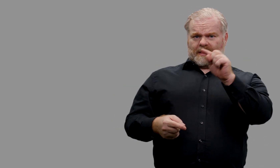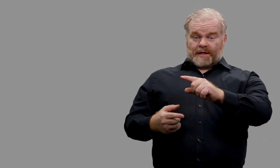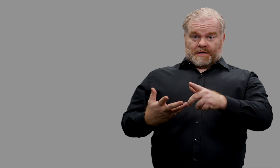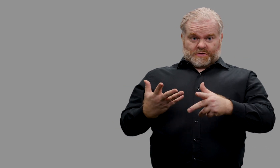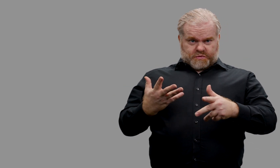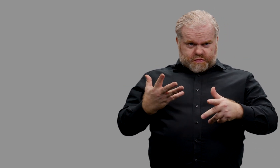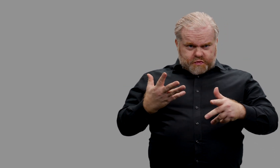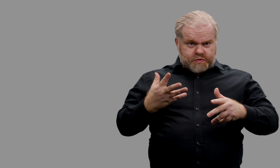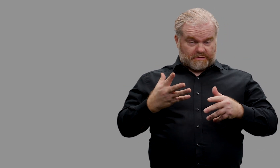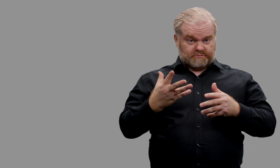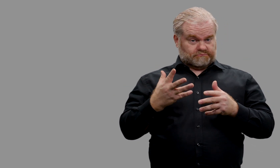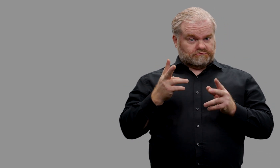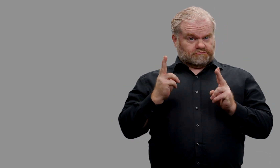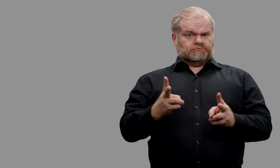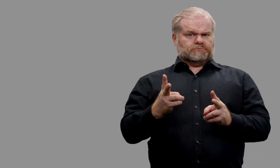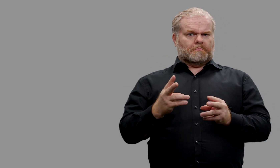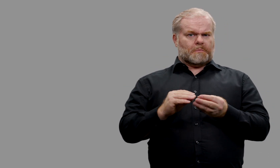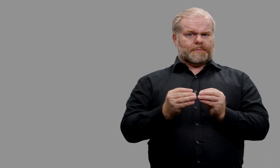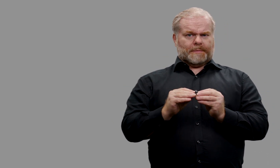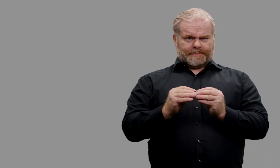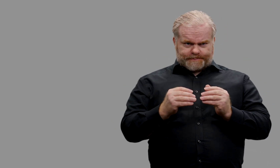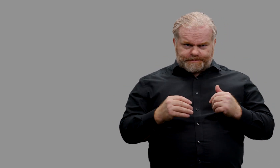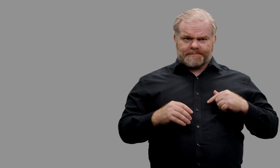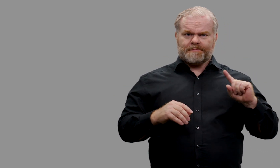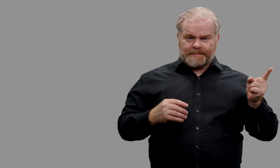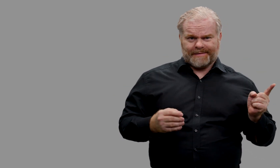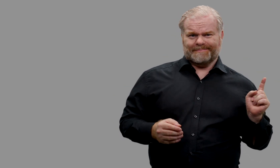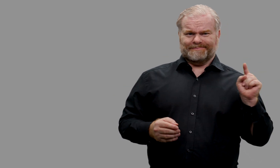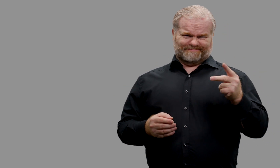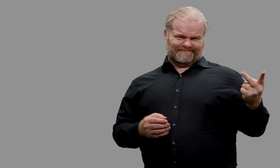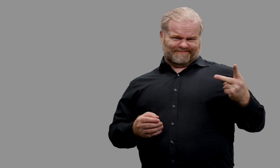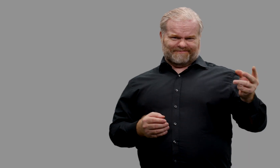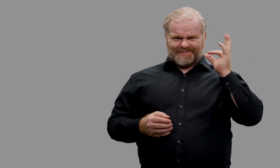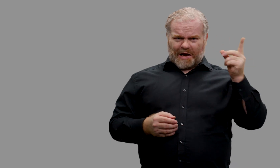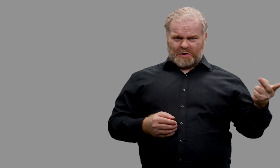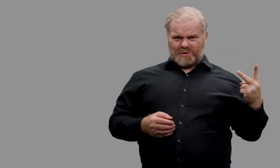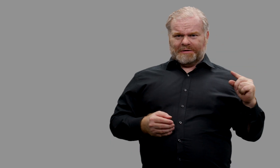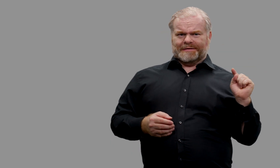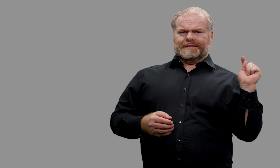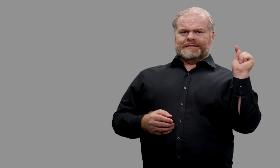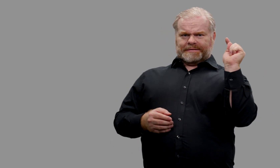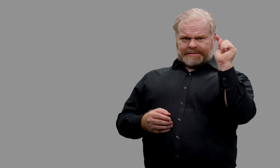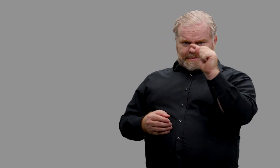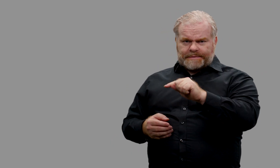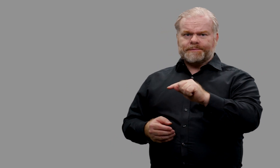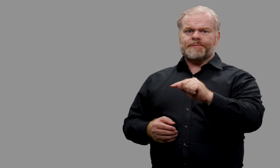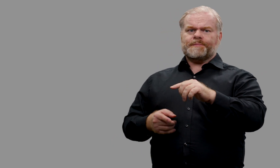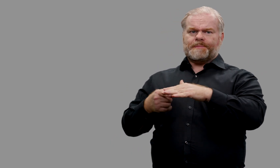and that was a problem and we came back, both of us, her and me.